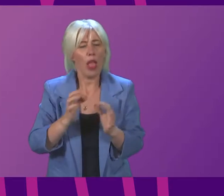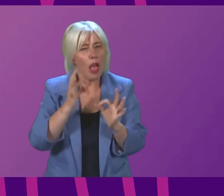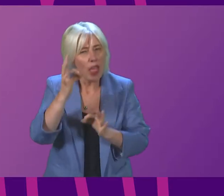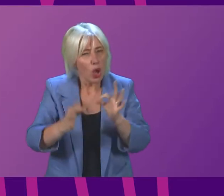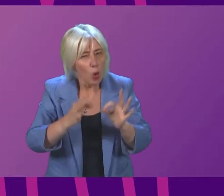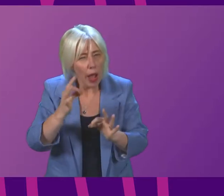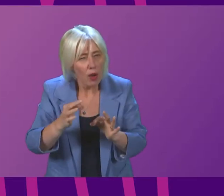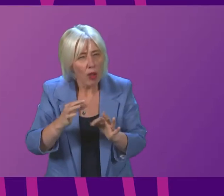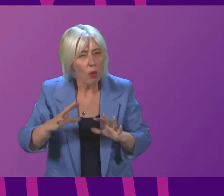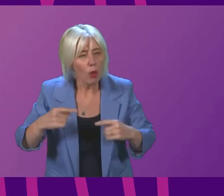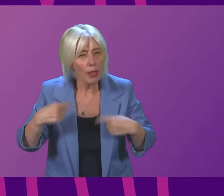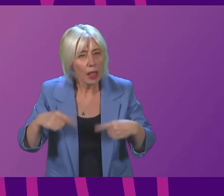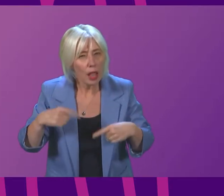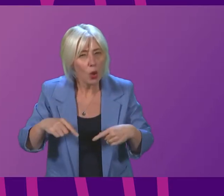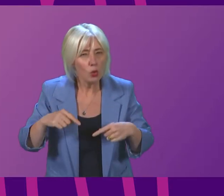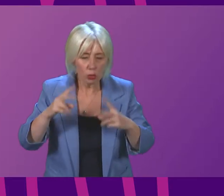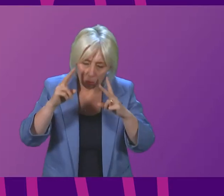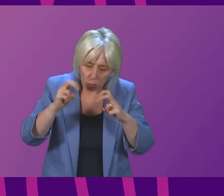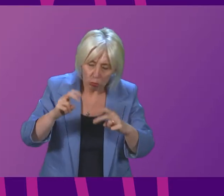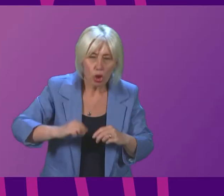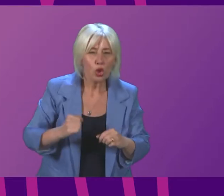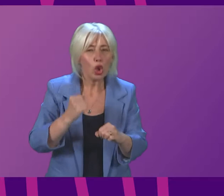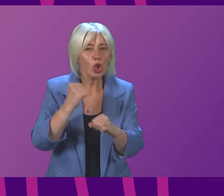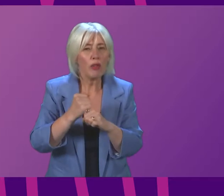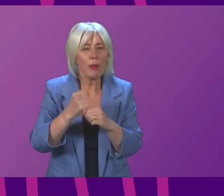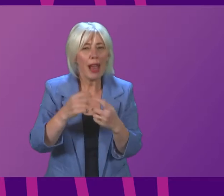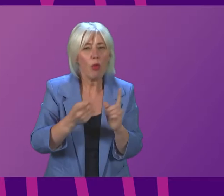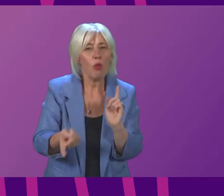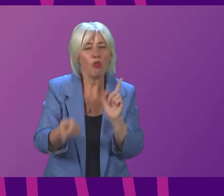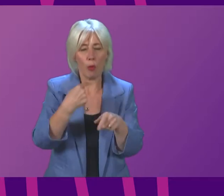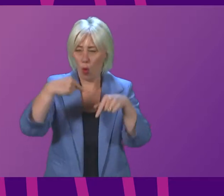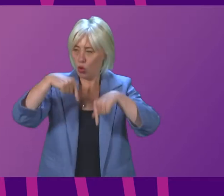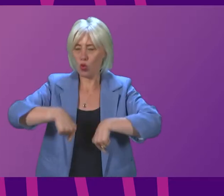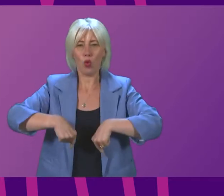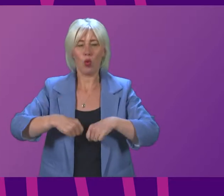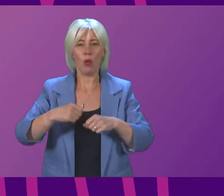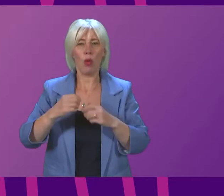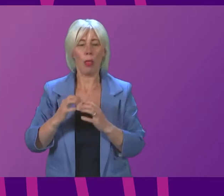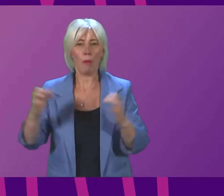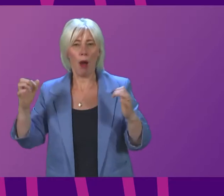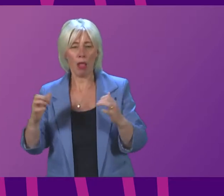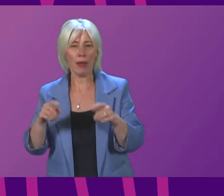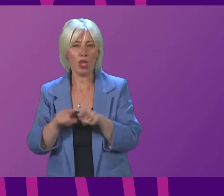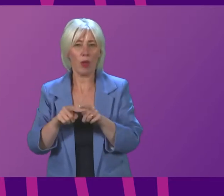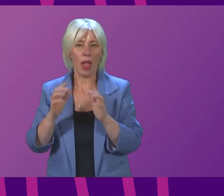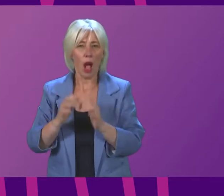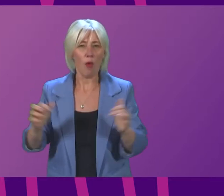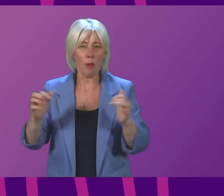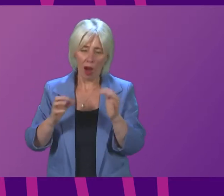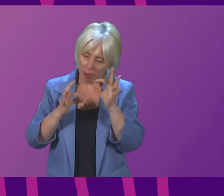examine the way in which the Scottish Government reported to the Scottish Parliament and the way in which the Scottish Parliament was permitted to scrutinise Scottish Government decisions?